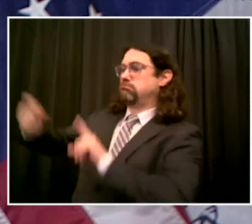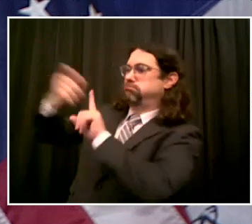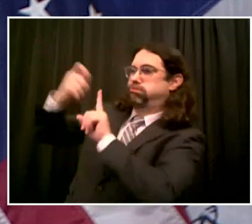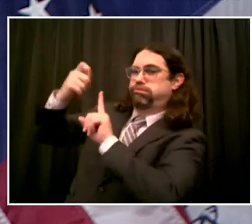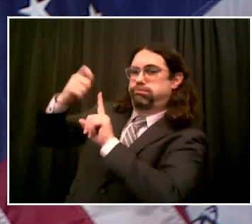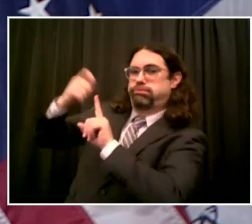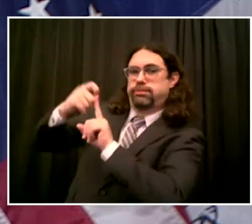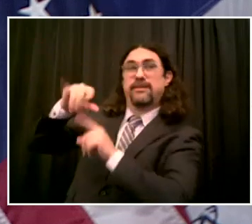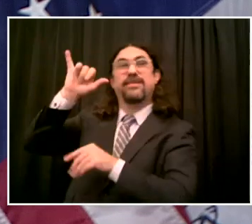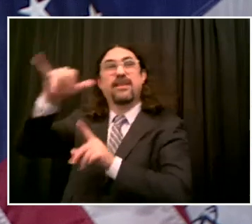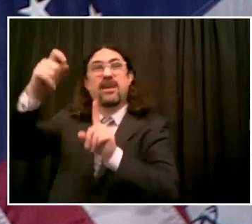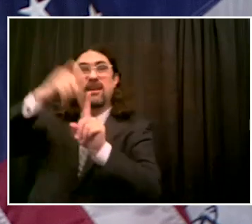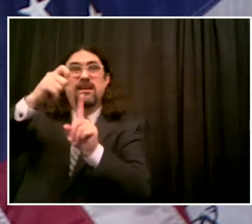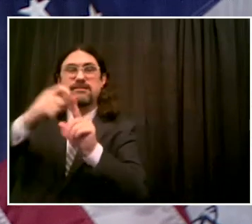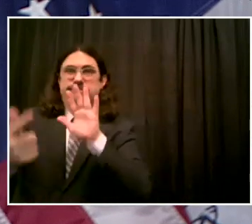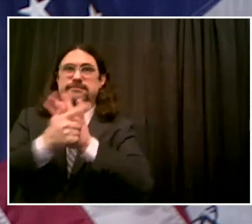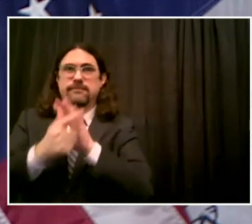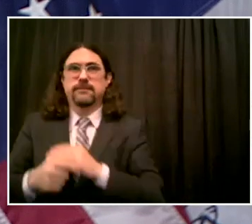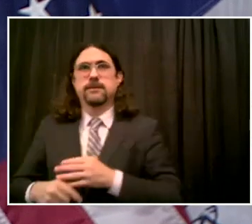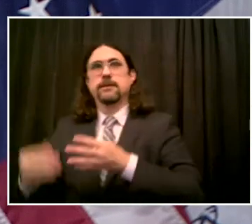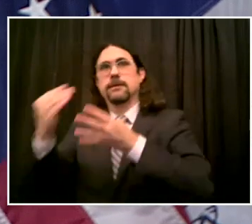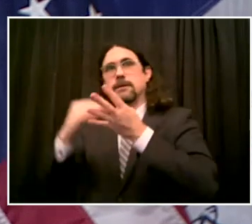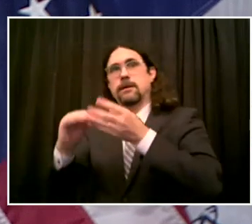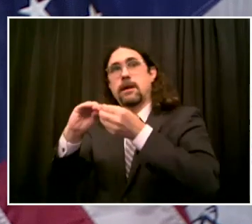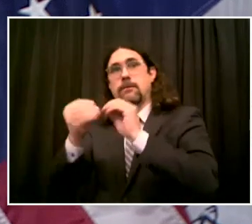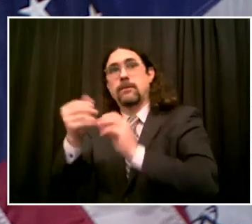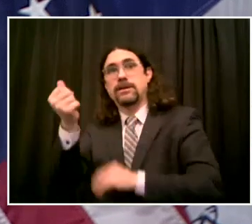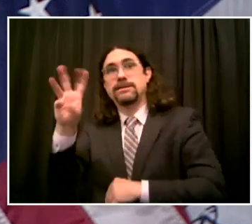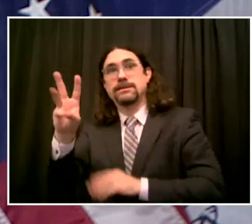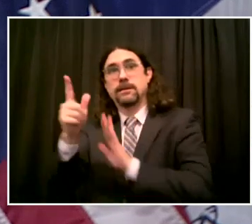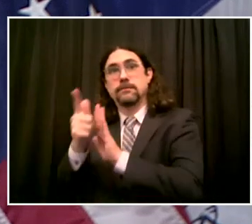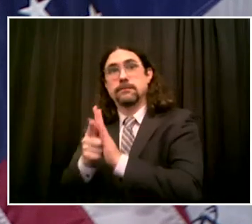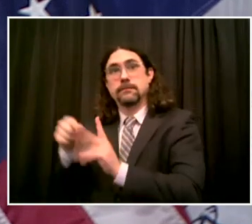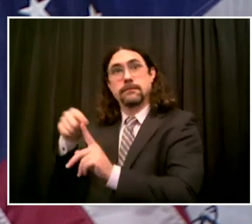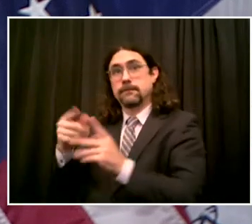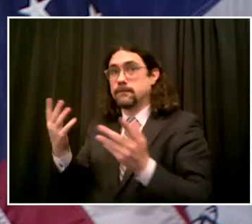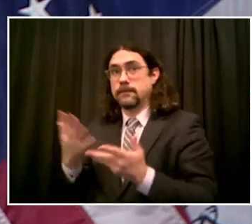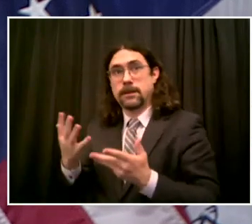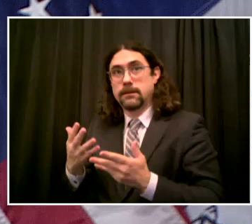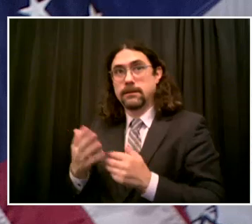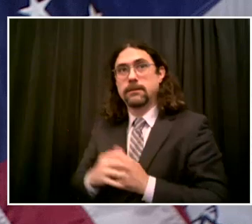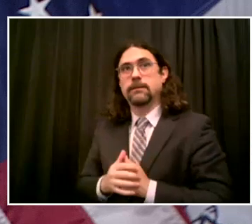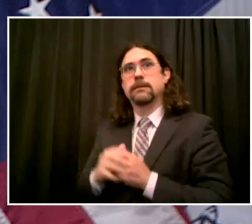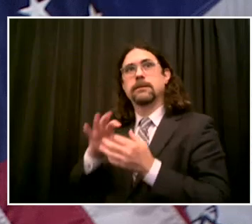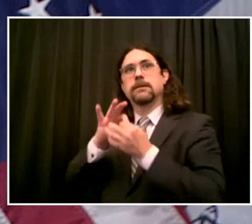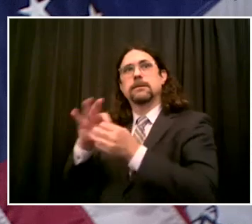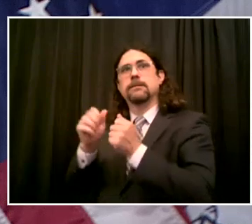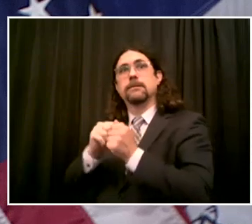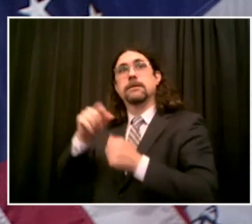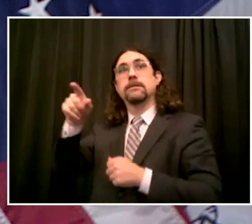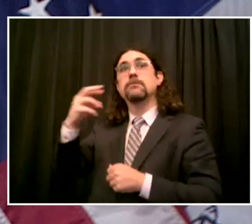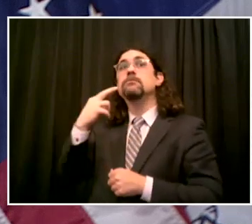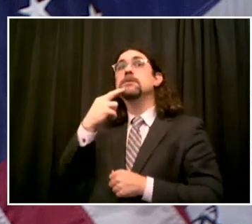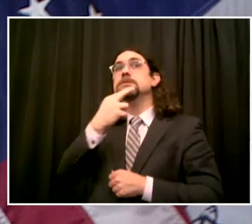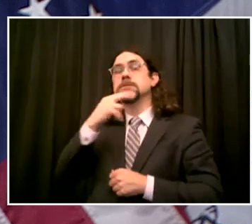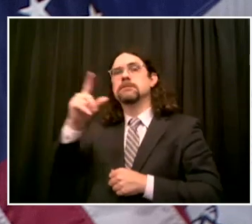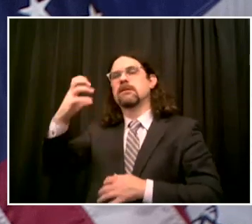OF HARASSMENT.ÑY/N I INTR19 NE